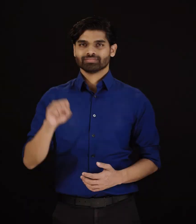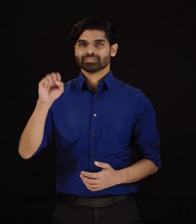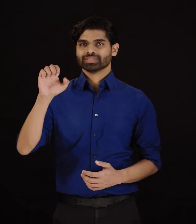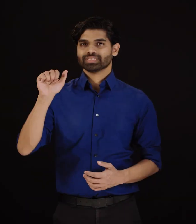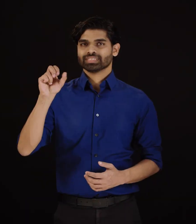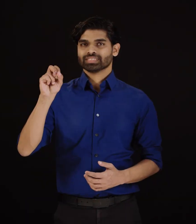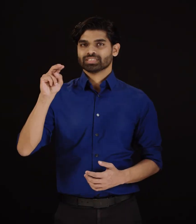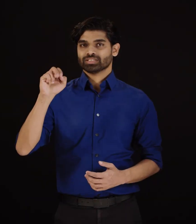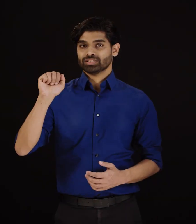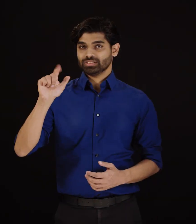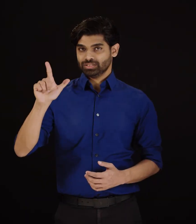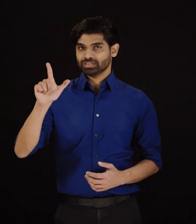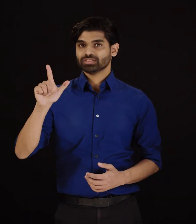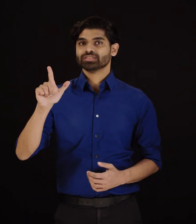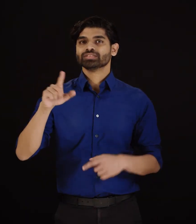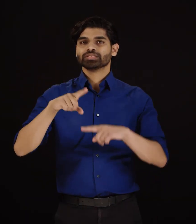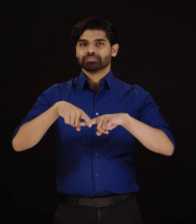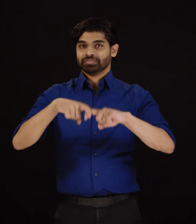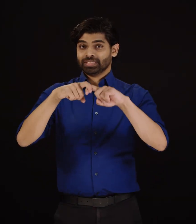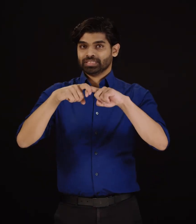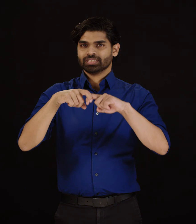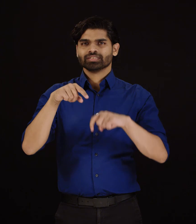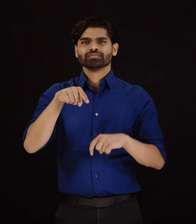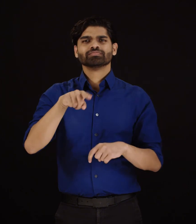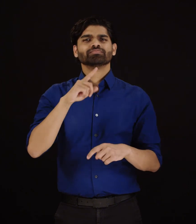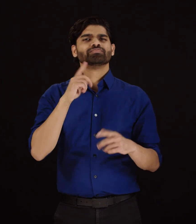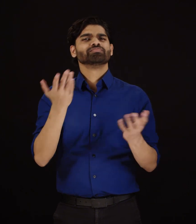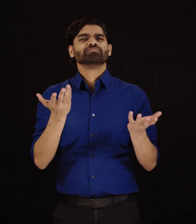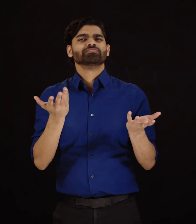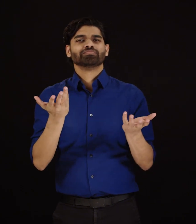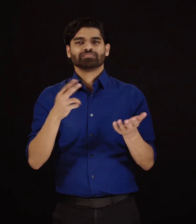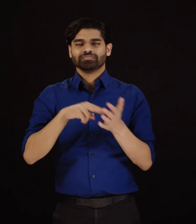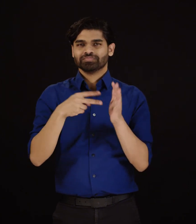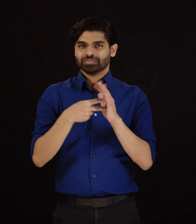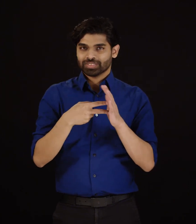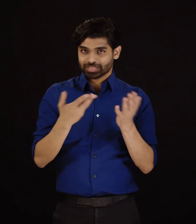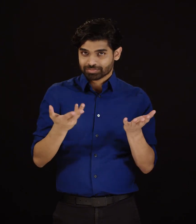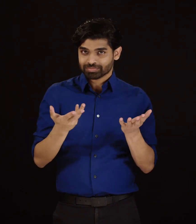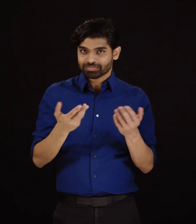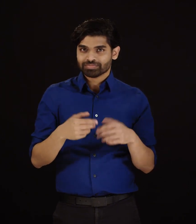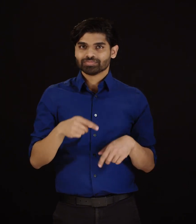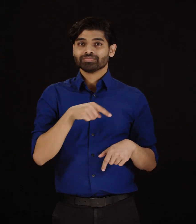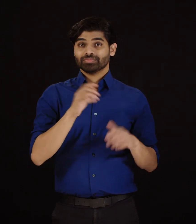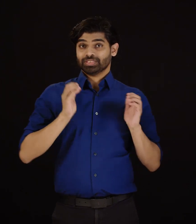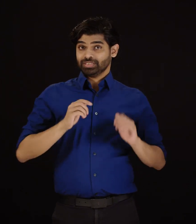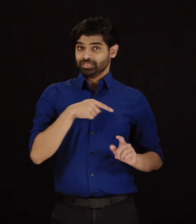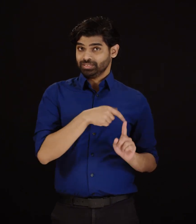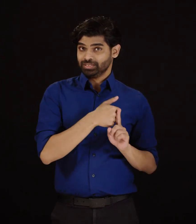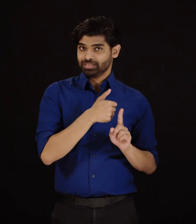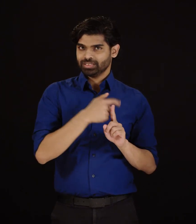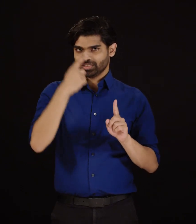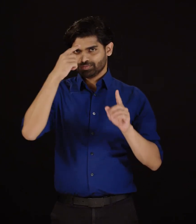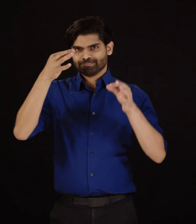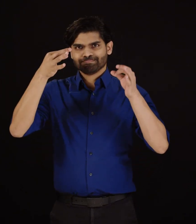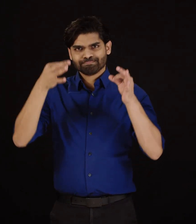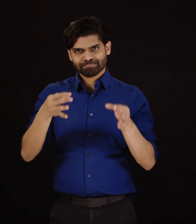Seasonal Suspend refers to a customer- initiated hold on service that is intended to be in effect for a specified